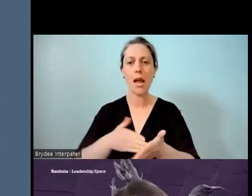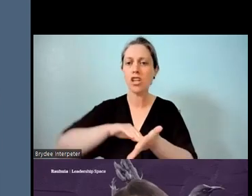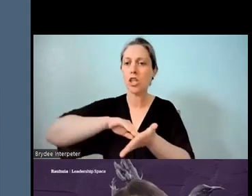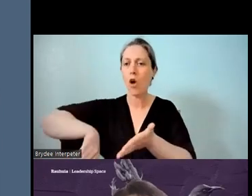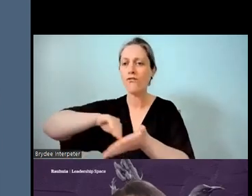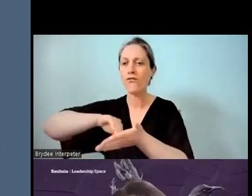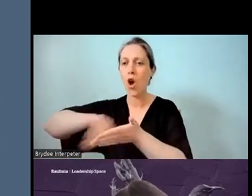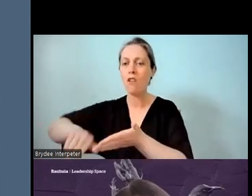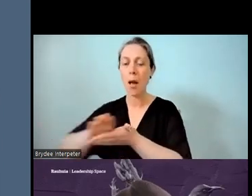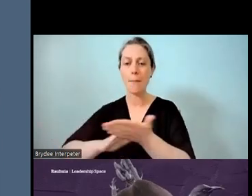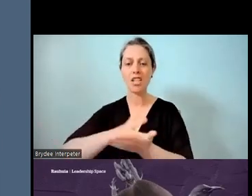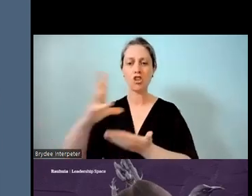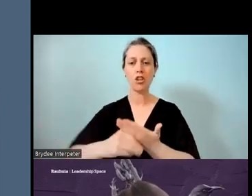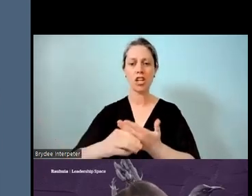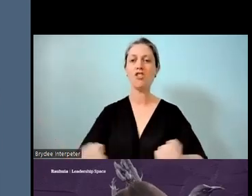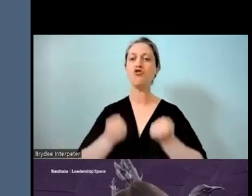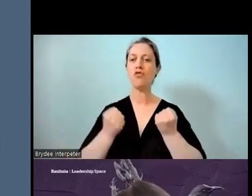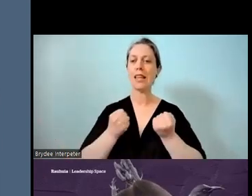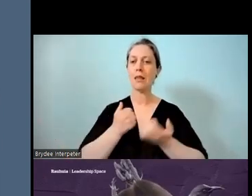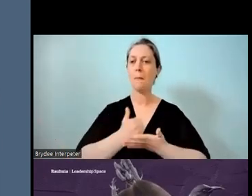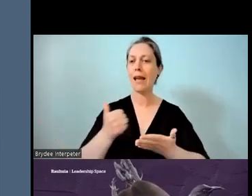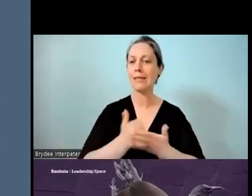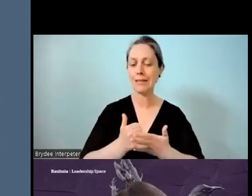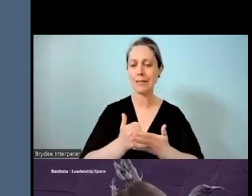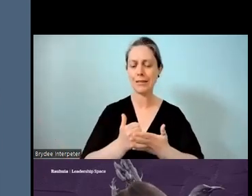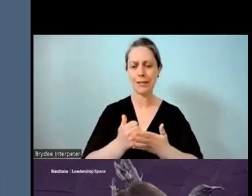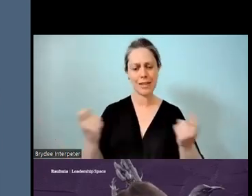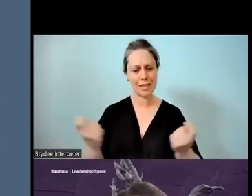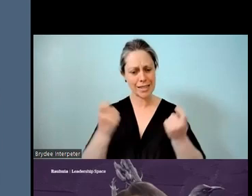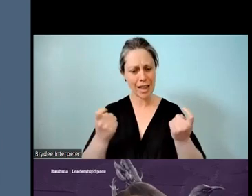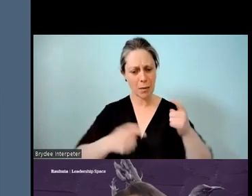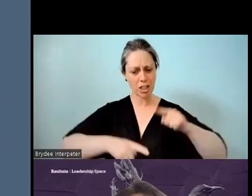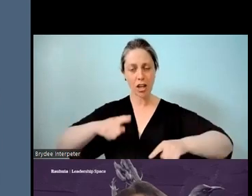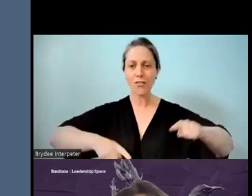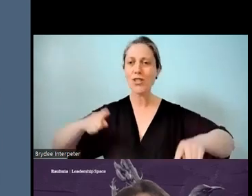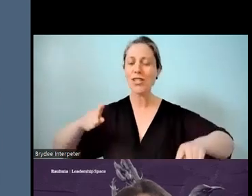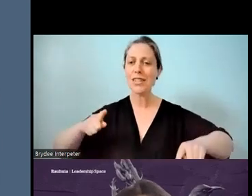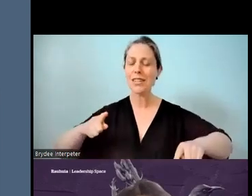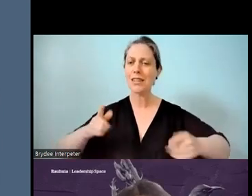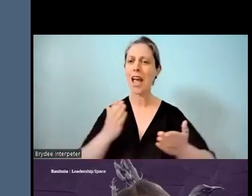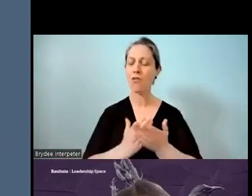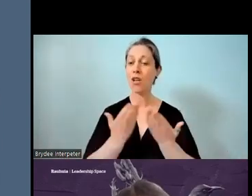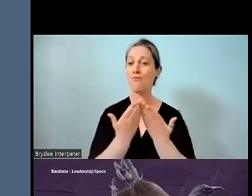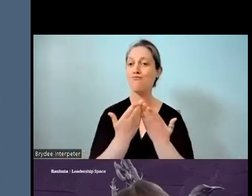so that curriculum is strength-based and celebrates diversity in a really broad version of success.